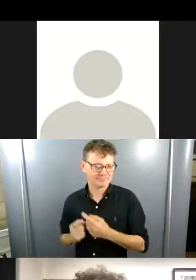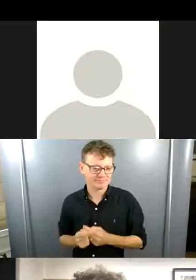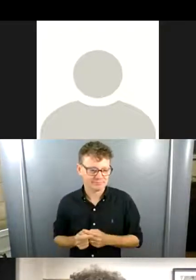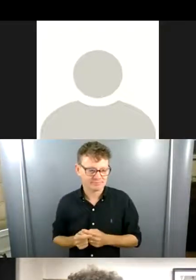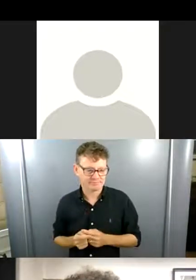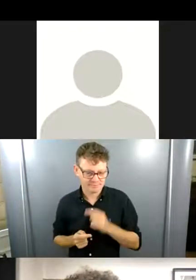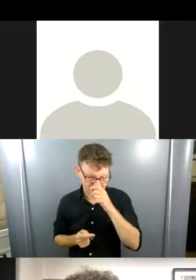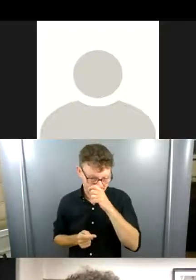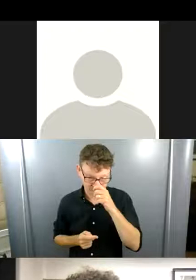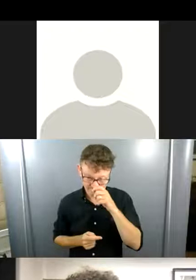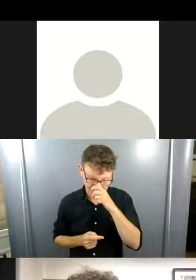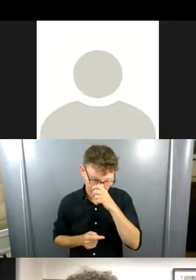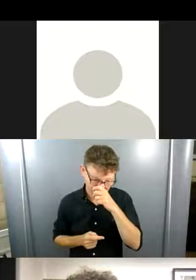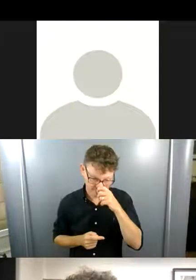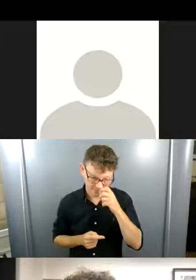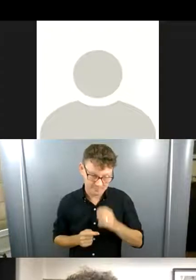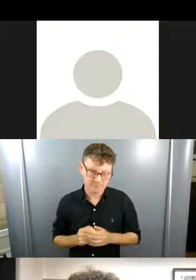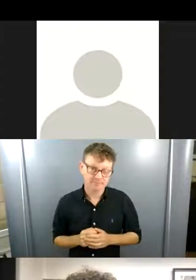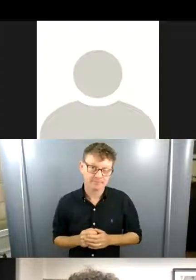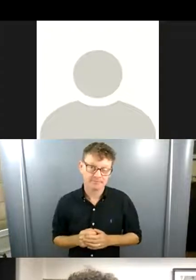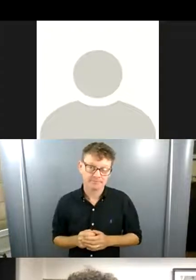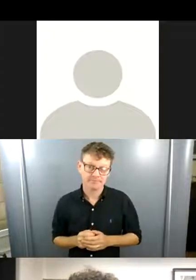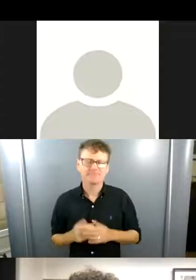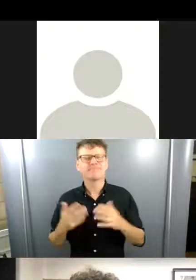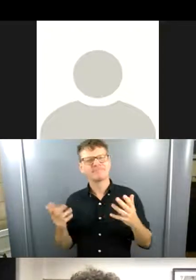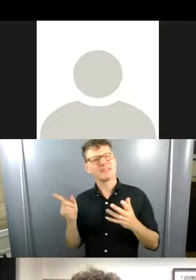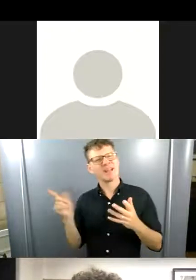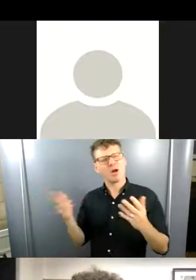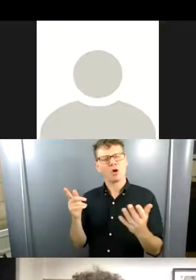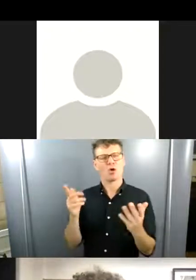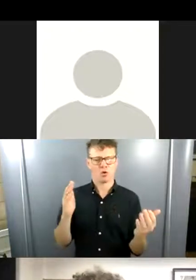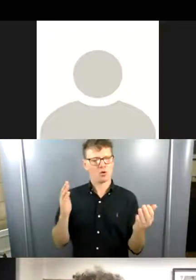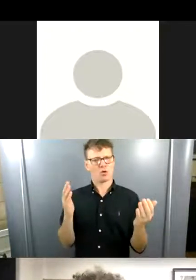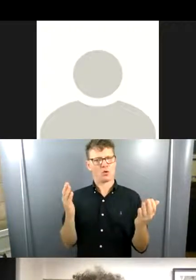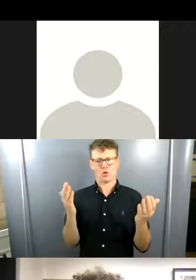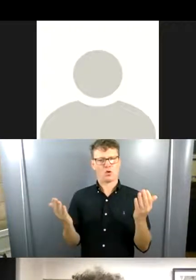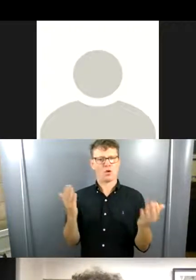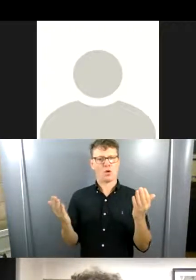so I talked about this sort of contrast between the two recordings in a book that I’m working